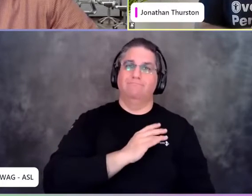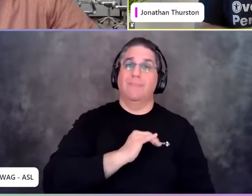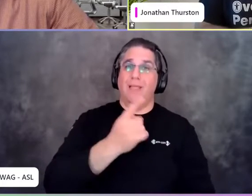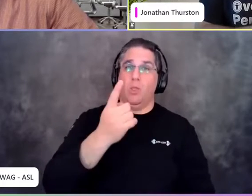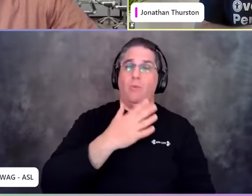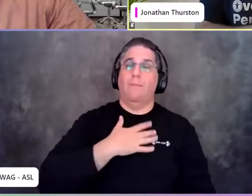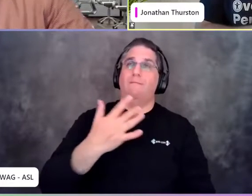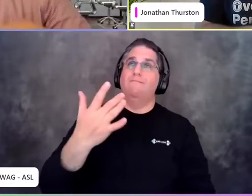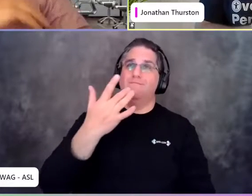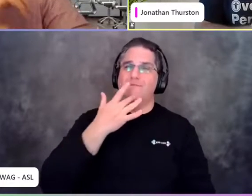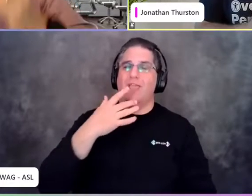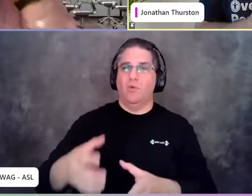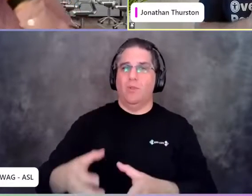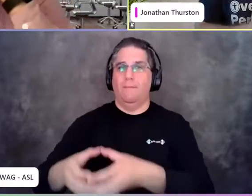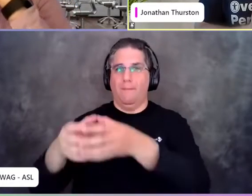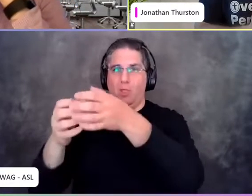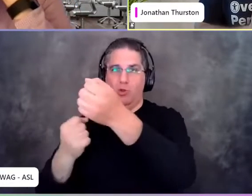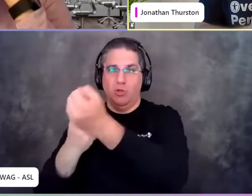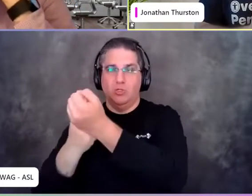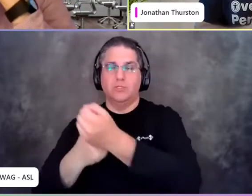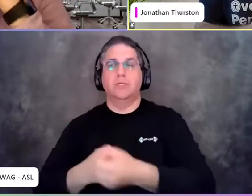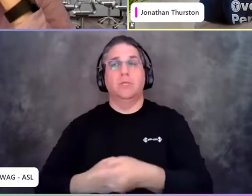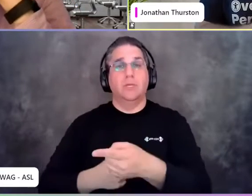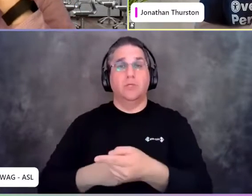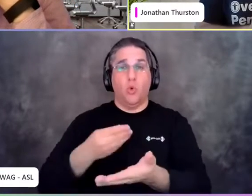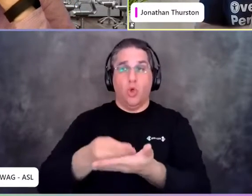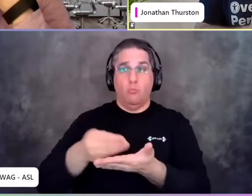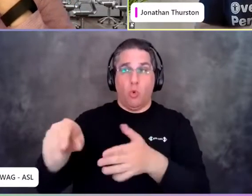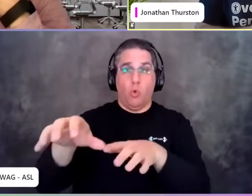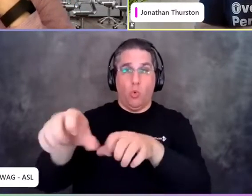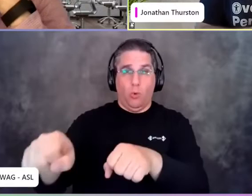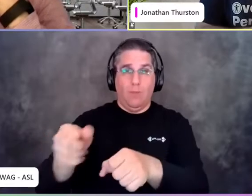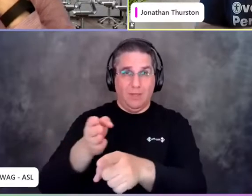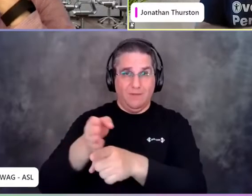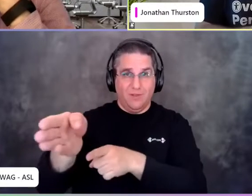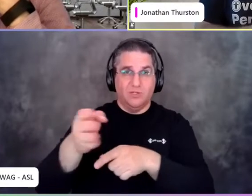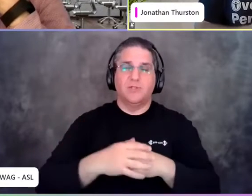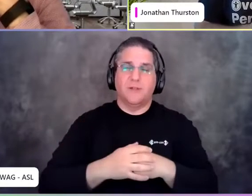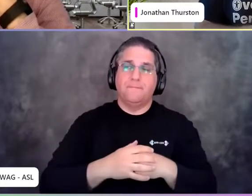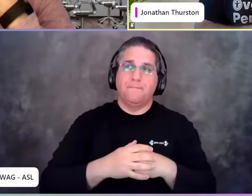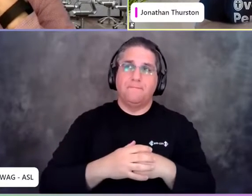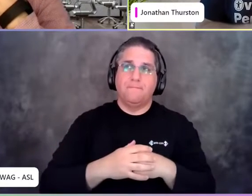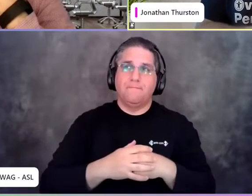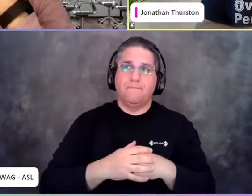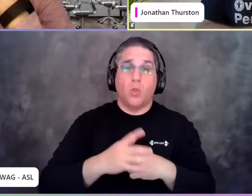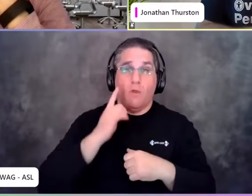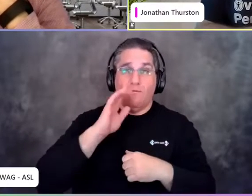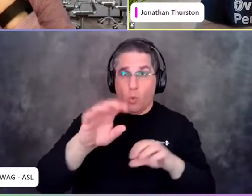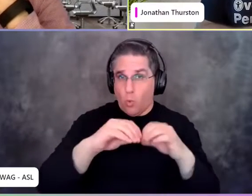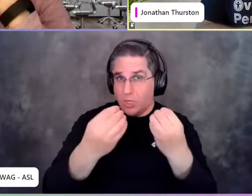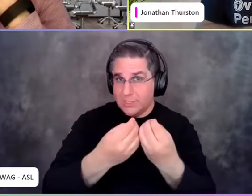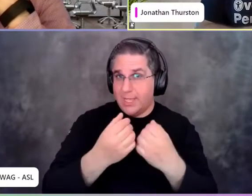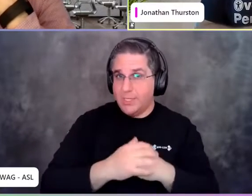to. You mentioned procurement. This is one of my favorite pillars. Solar procurement --